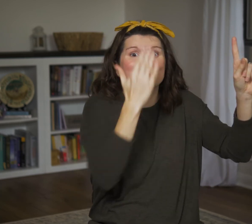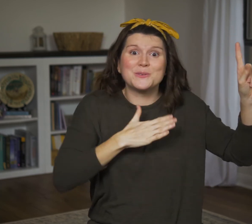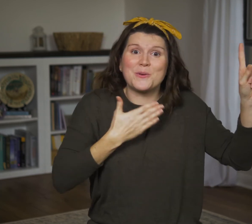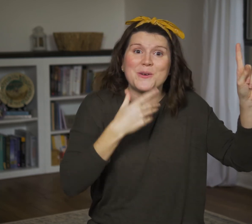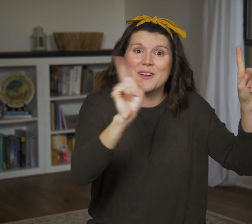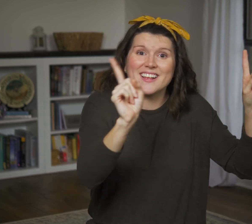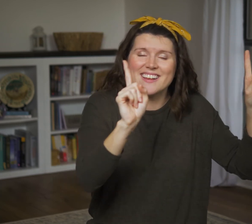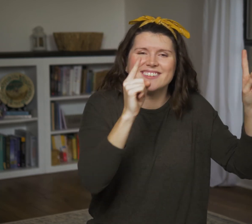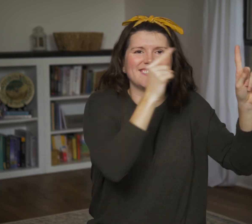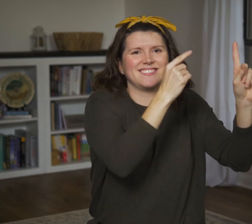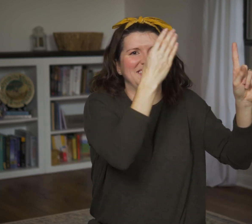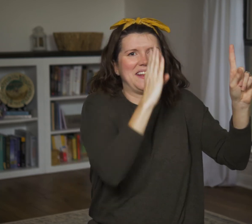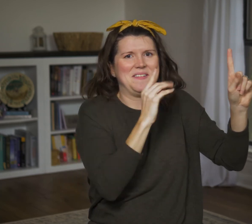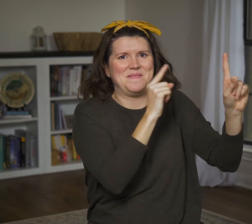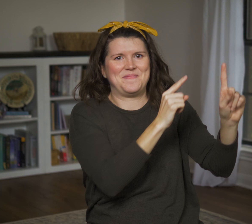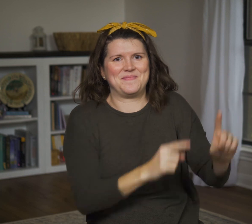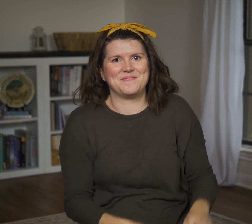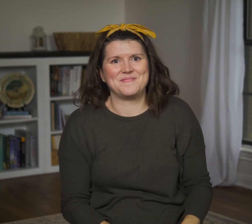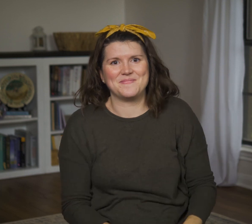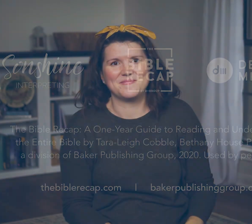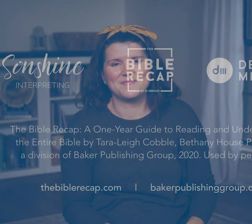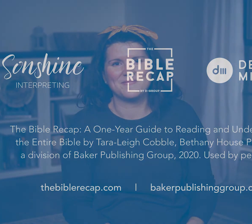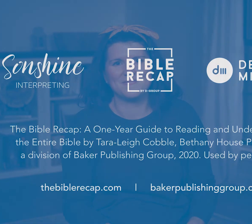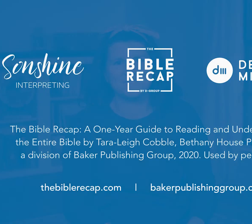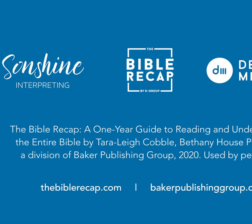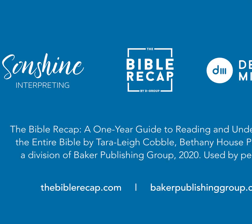He is where the joy is!